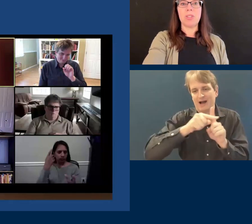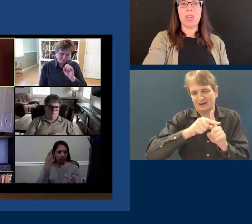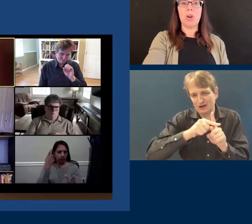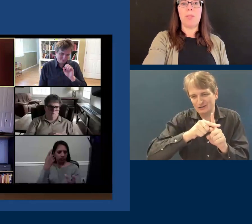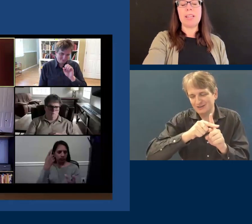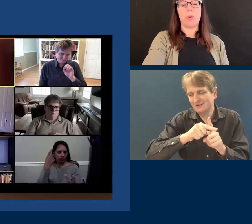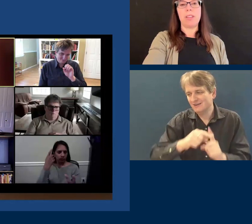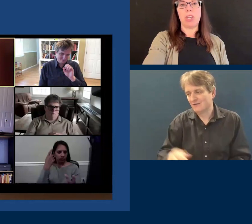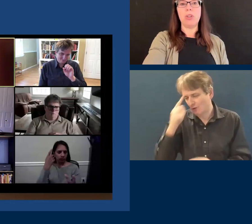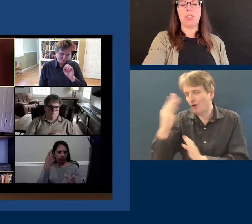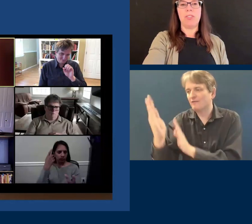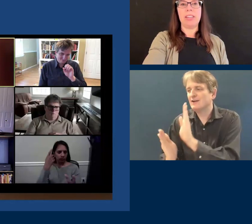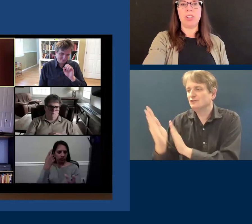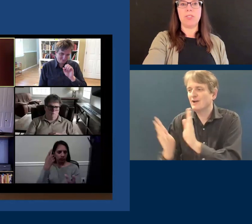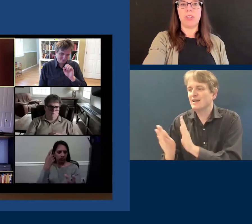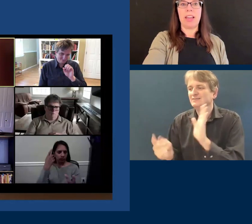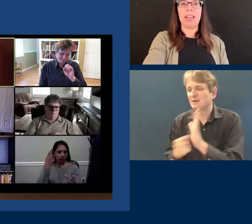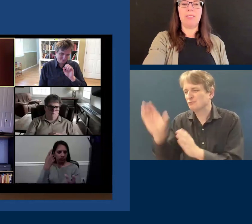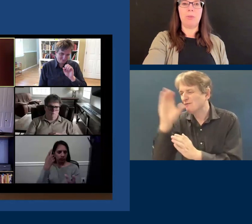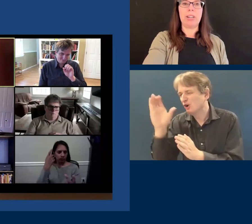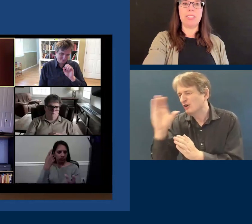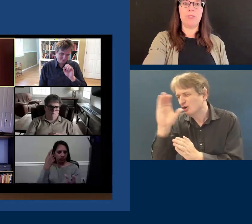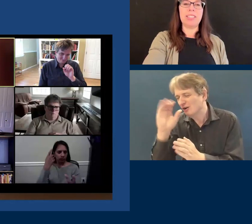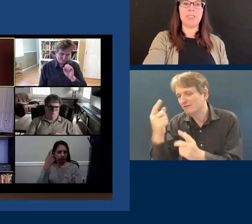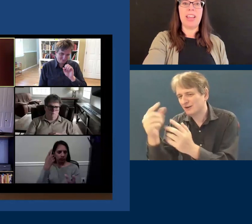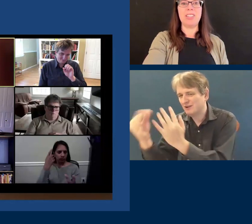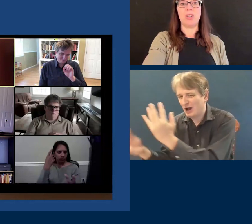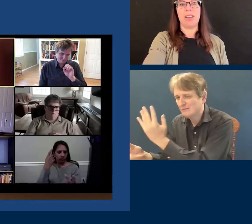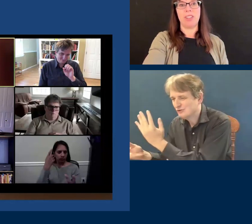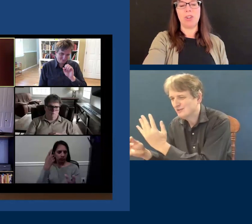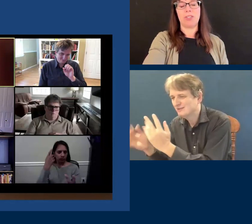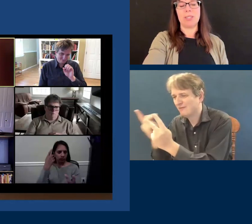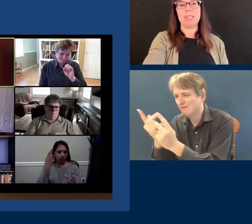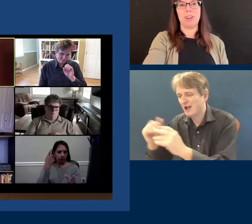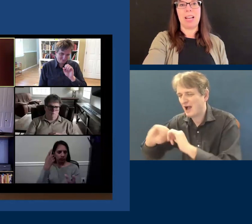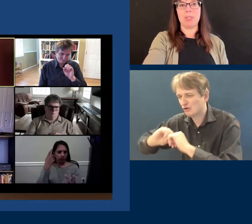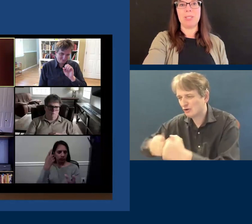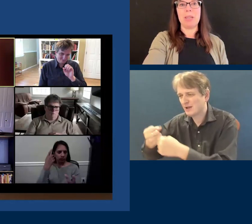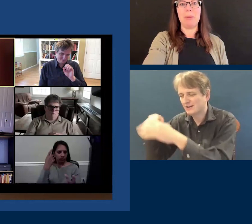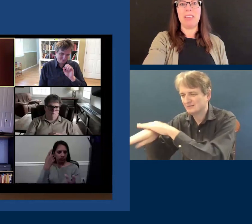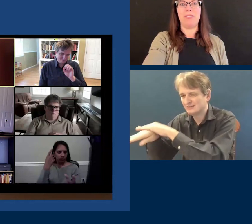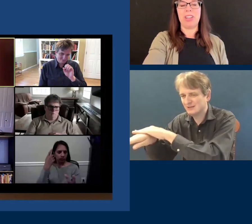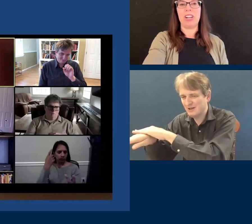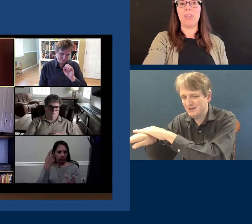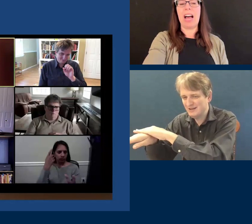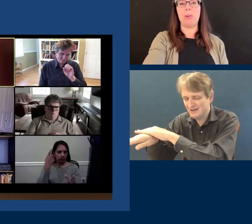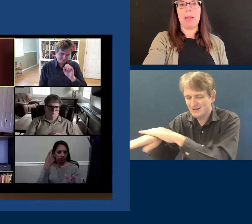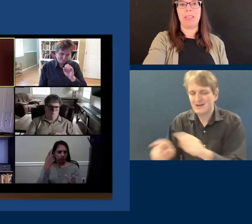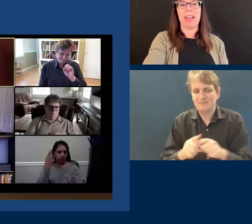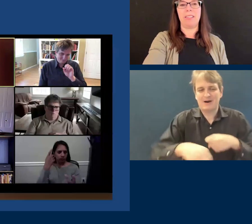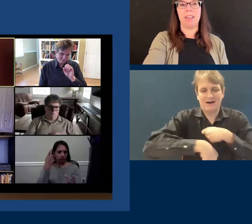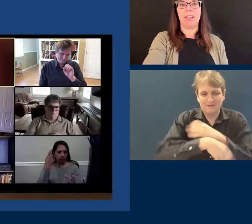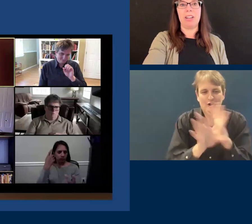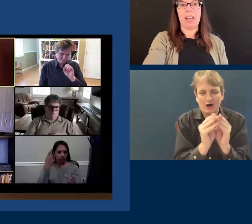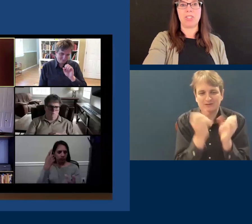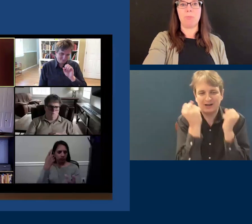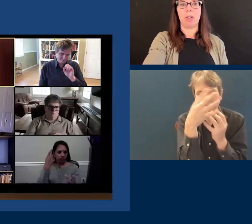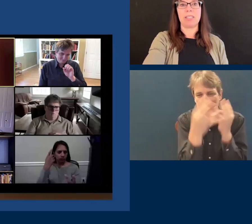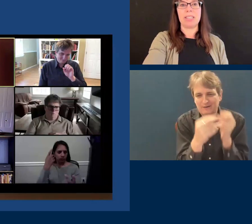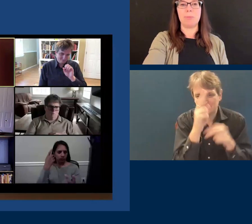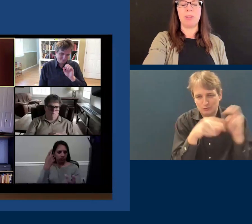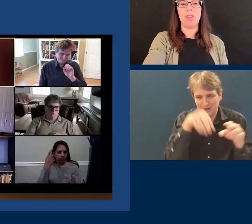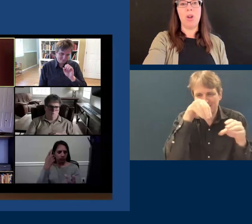That's one of the huge advantages for that. Whereas in face to face, you have to look for some different options, maybe, and figure out how to make that interaction more accessible,